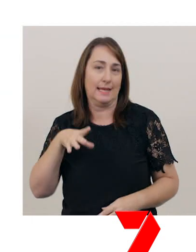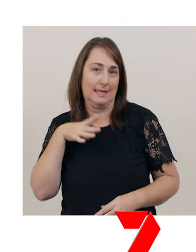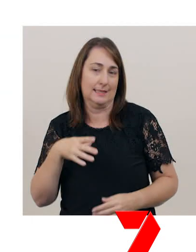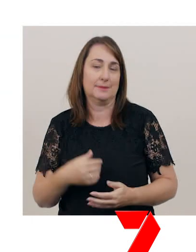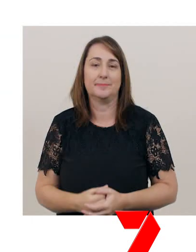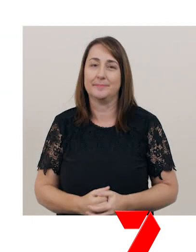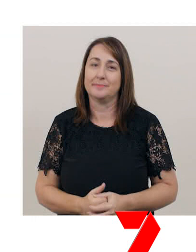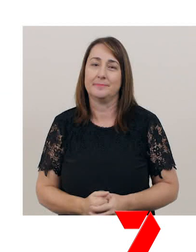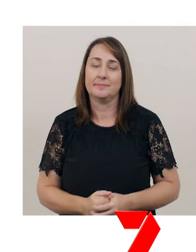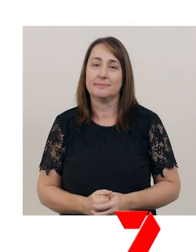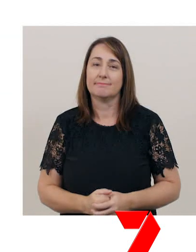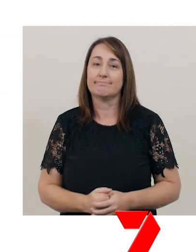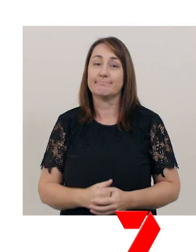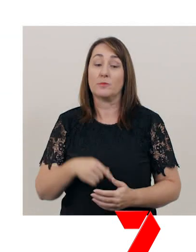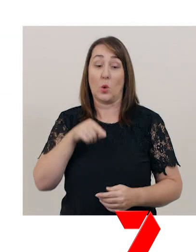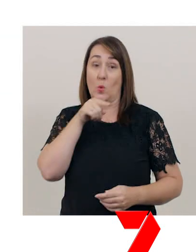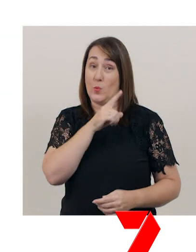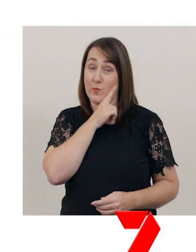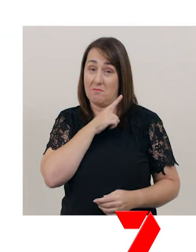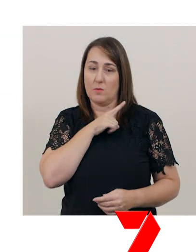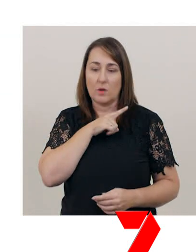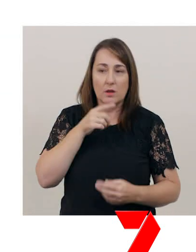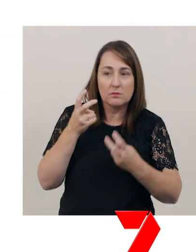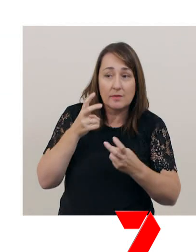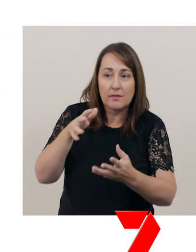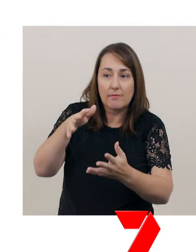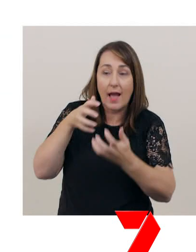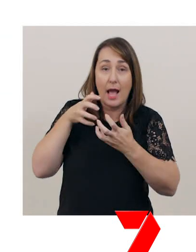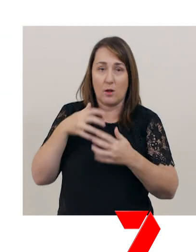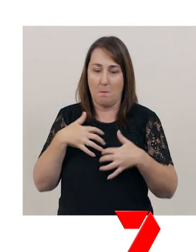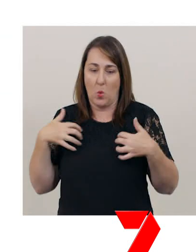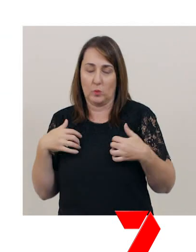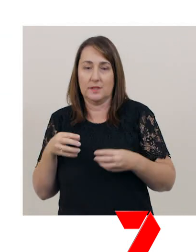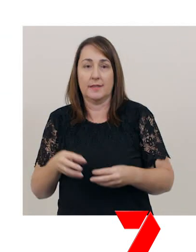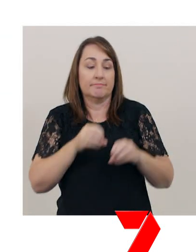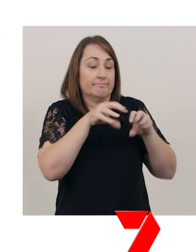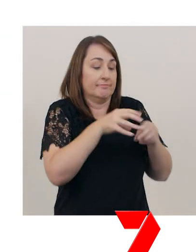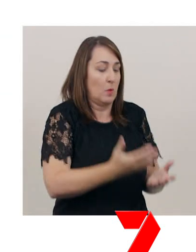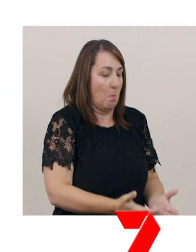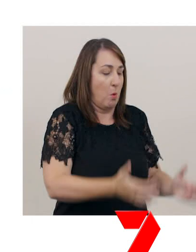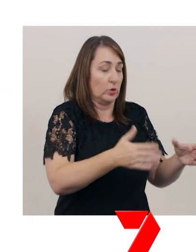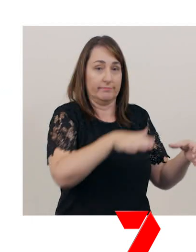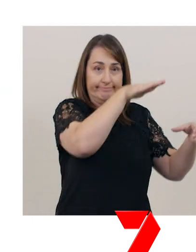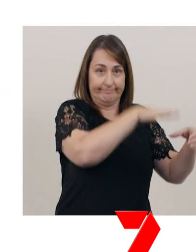Ye Xian recovered the fish bones and hid them in a large pot, near the fire that kept the k’ang warm.